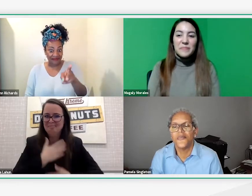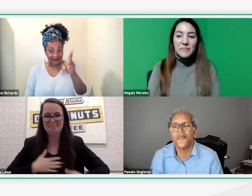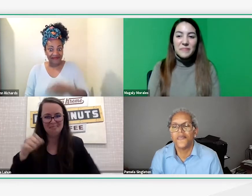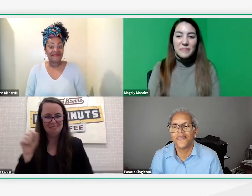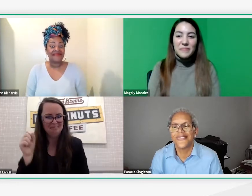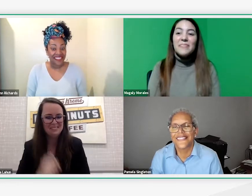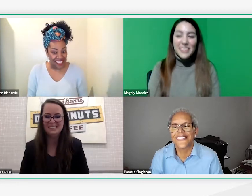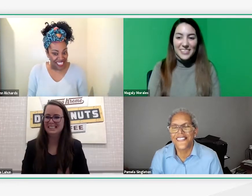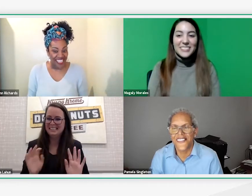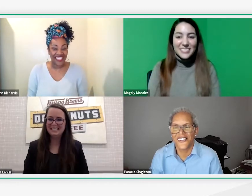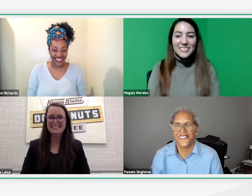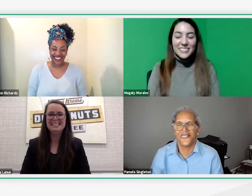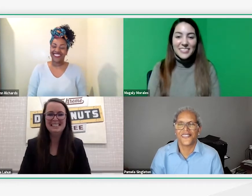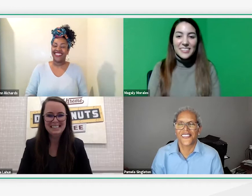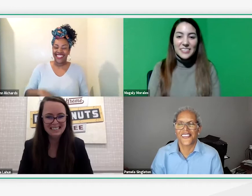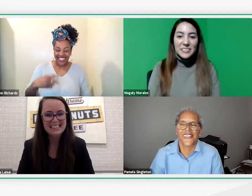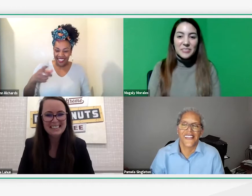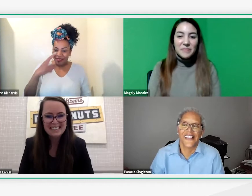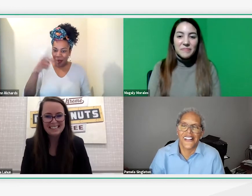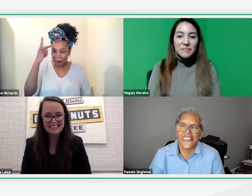This is my first time working with Deaf Tax, and I'm really enjoying it.